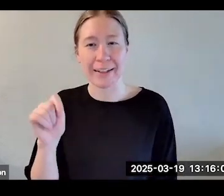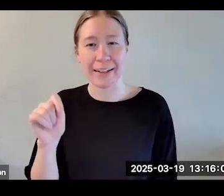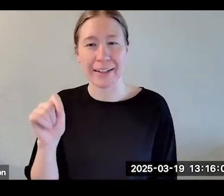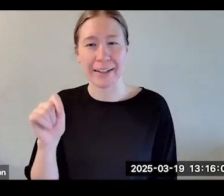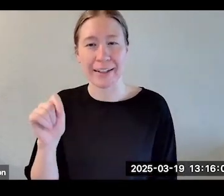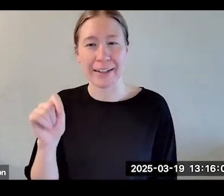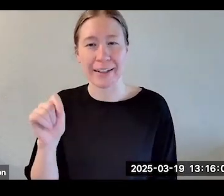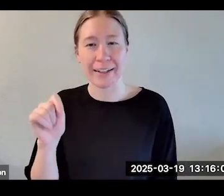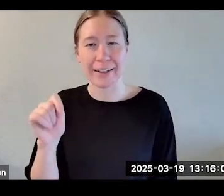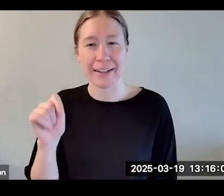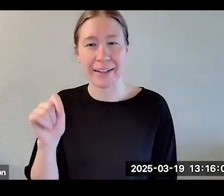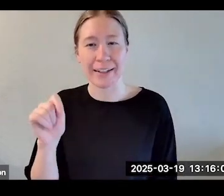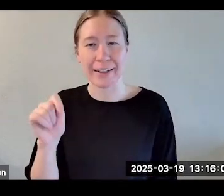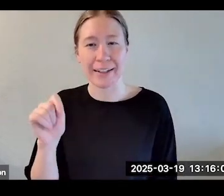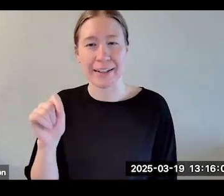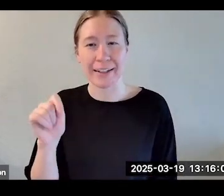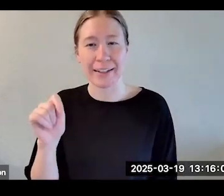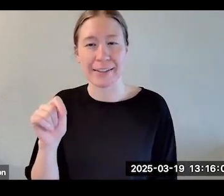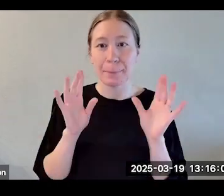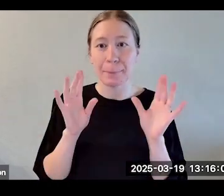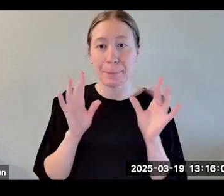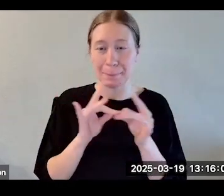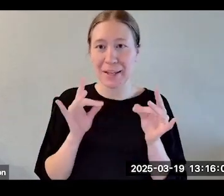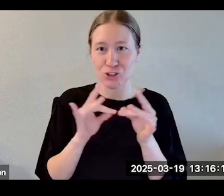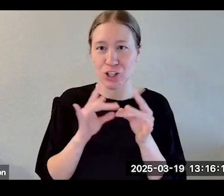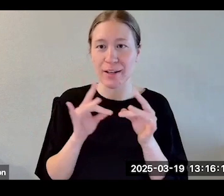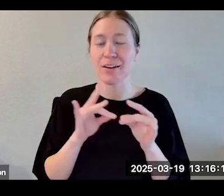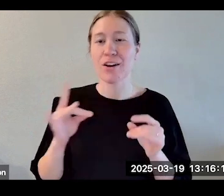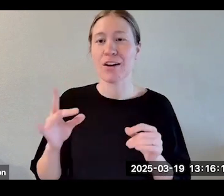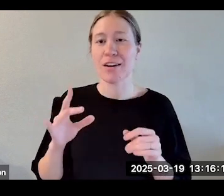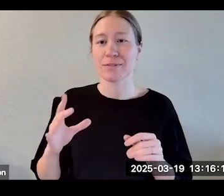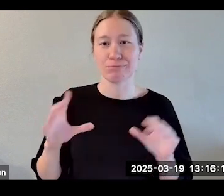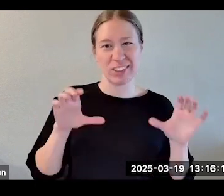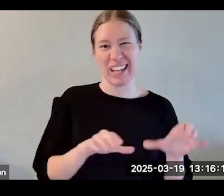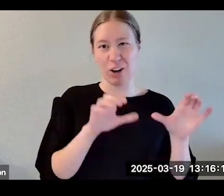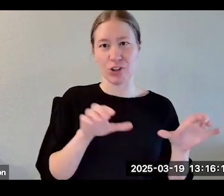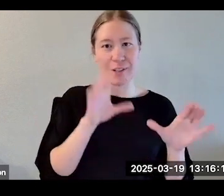images that are purely there for decoration that do not add any information